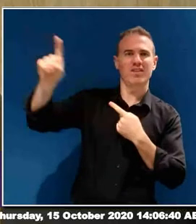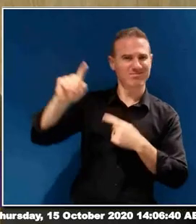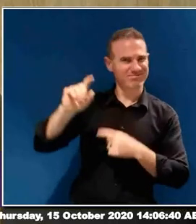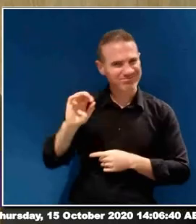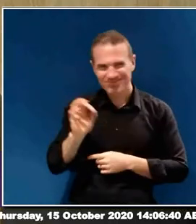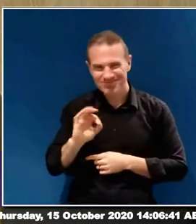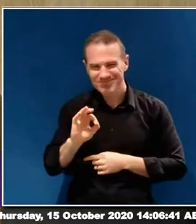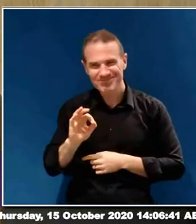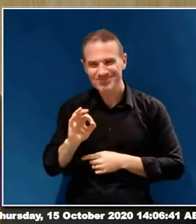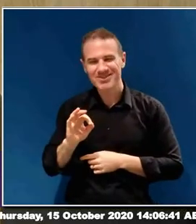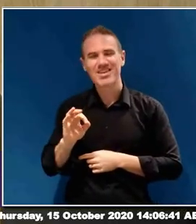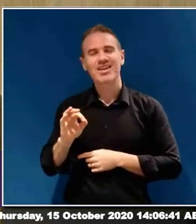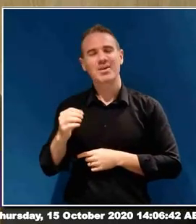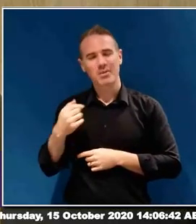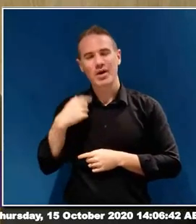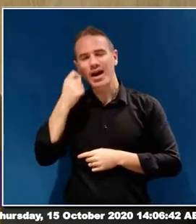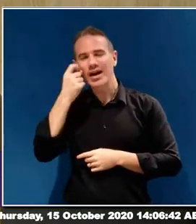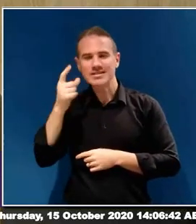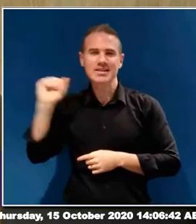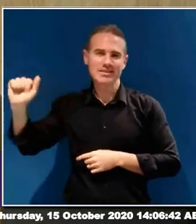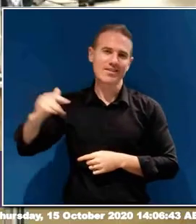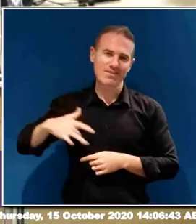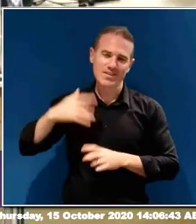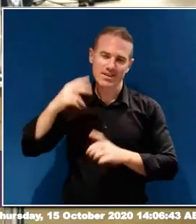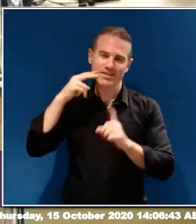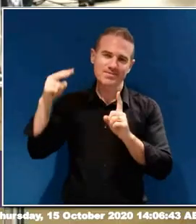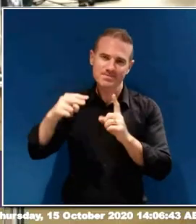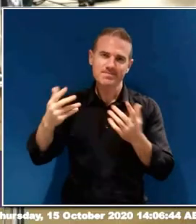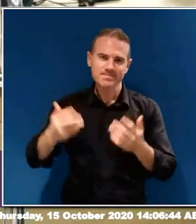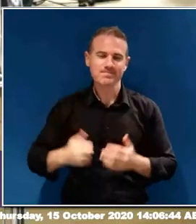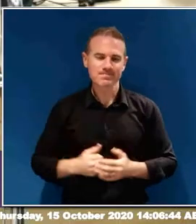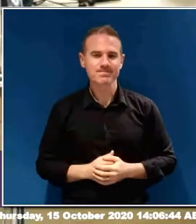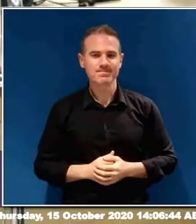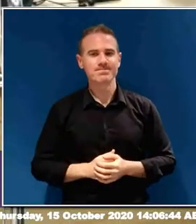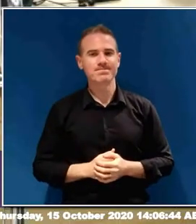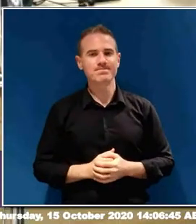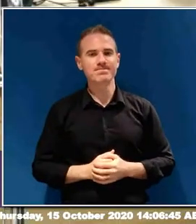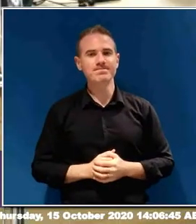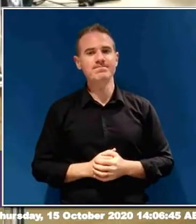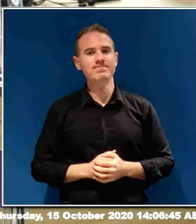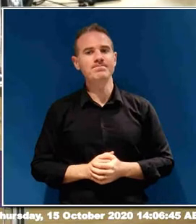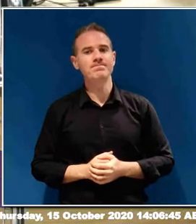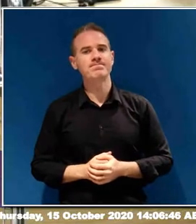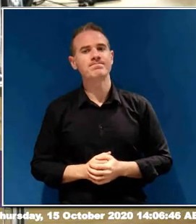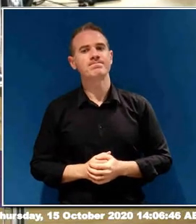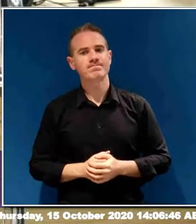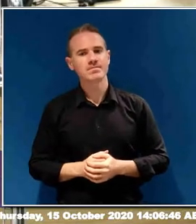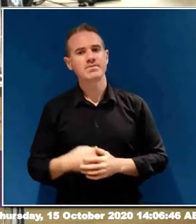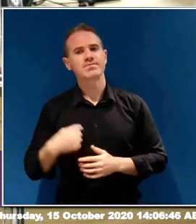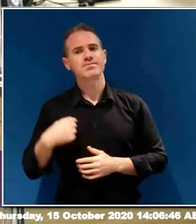So what we understand to be the position - is that if a student